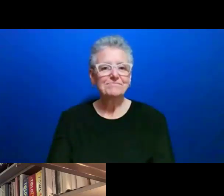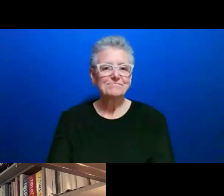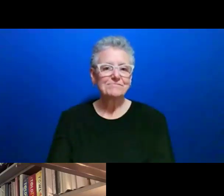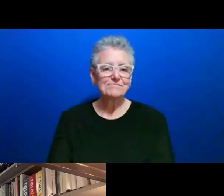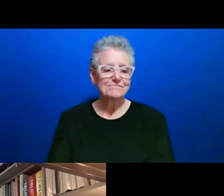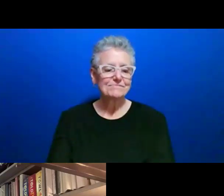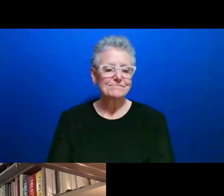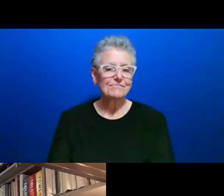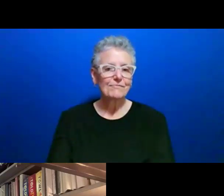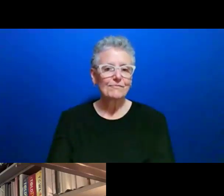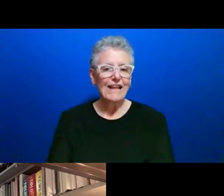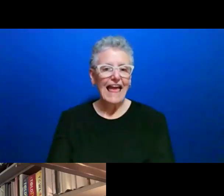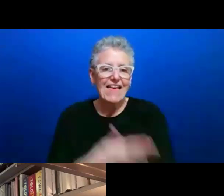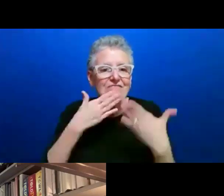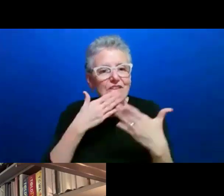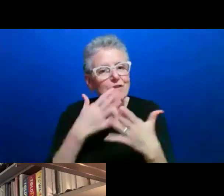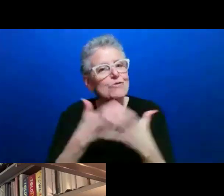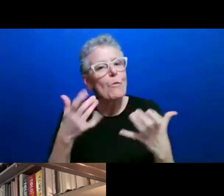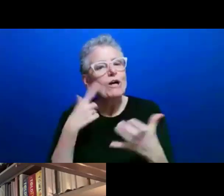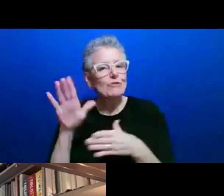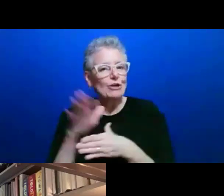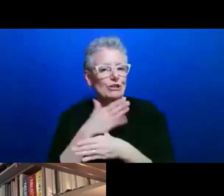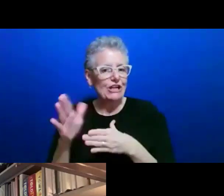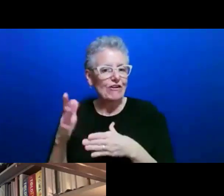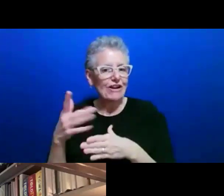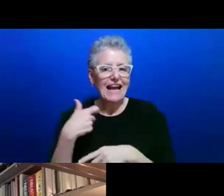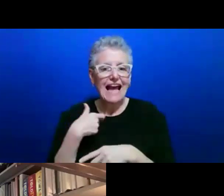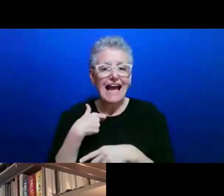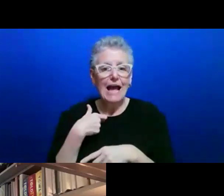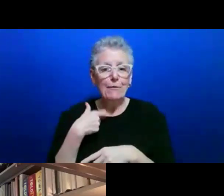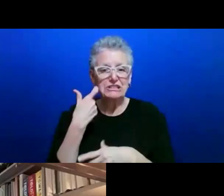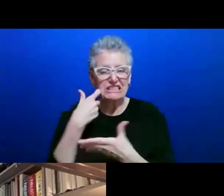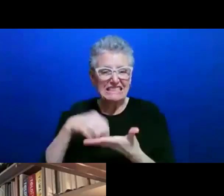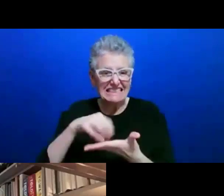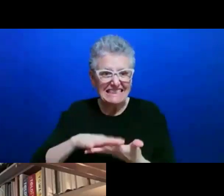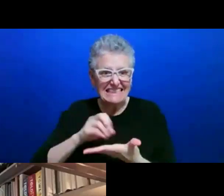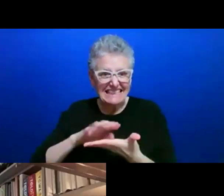KELLY DUNHAM >> Thank you so much for sharing. I was just jotting down some notes as all three of you